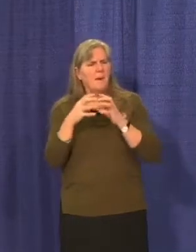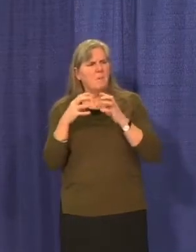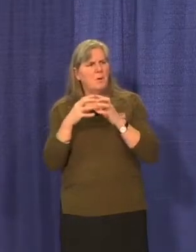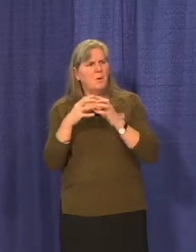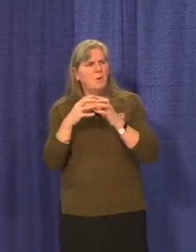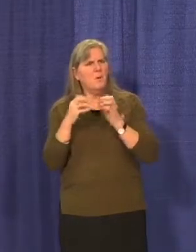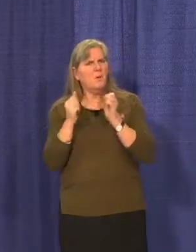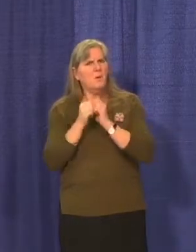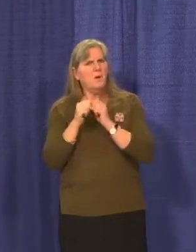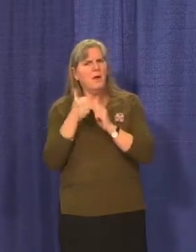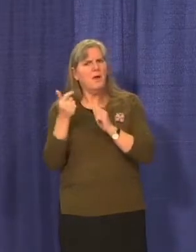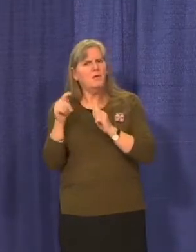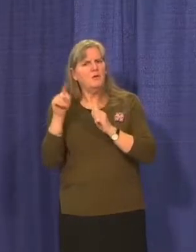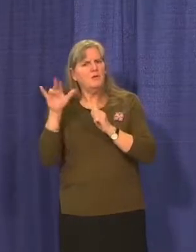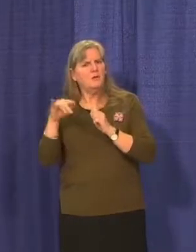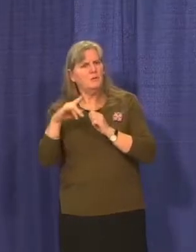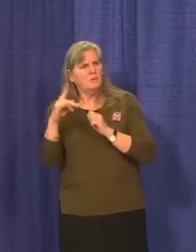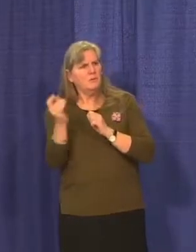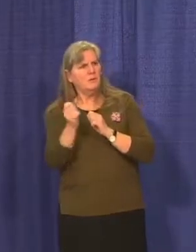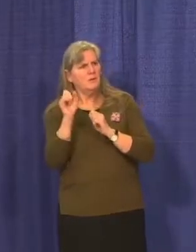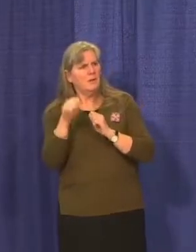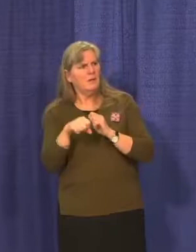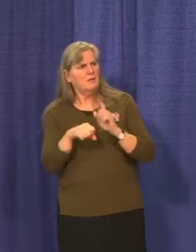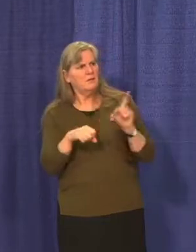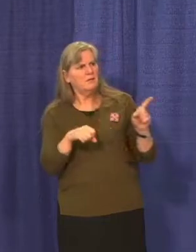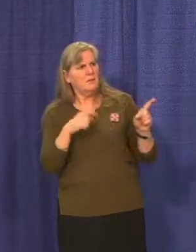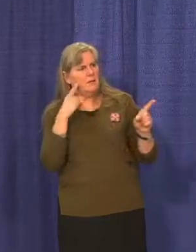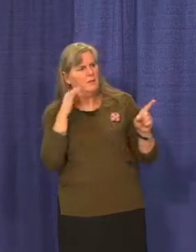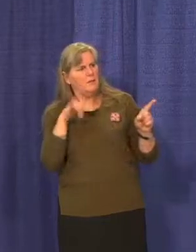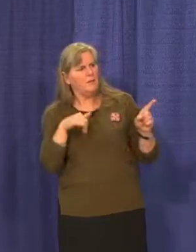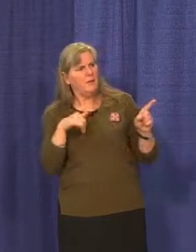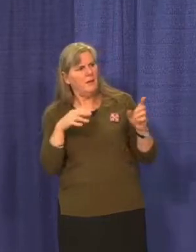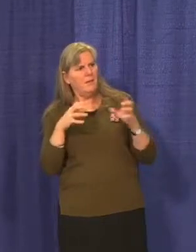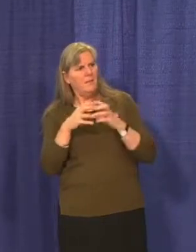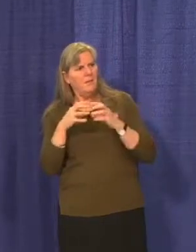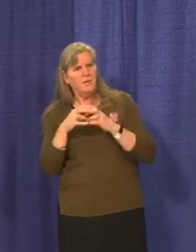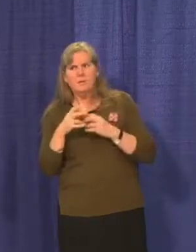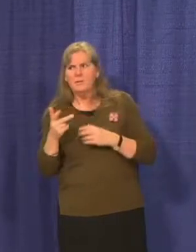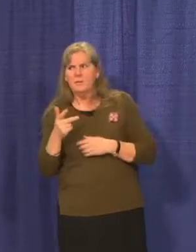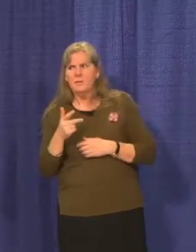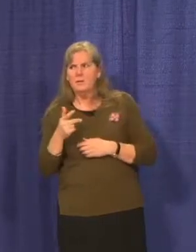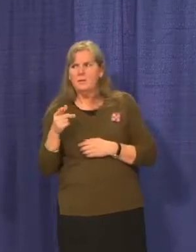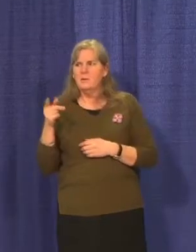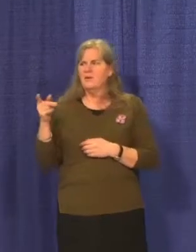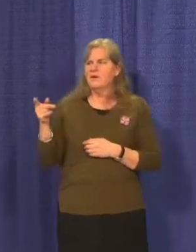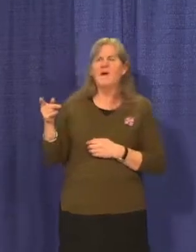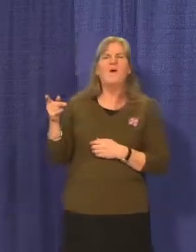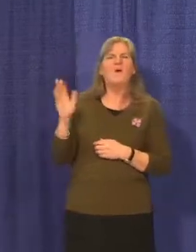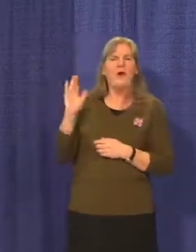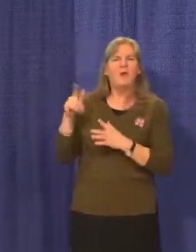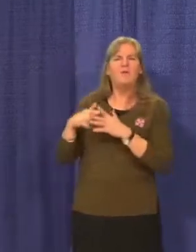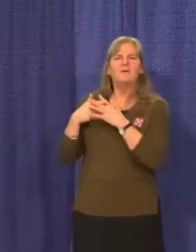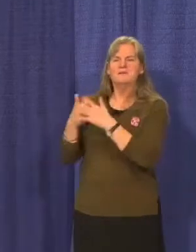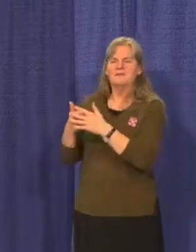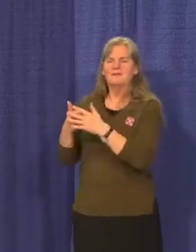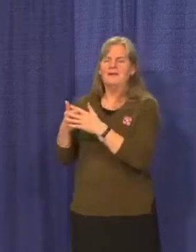territories' bubble that existed some months ago? Let me just start, it will be